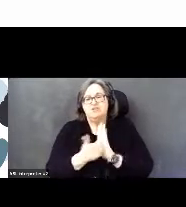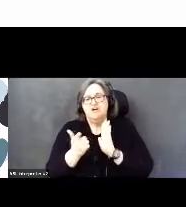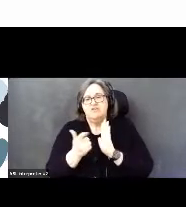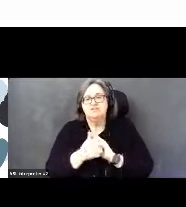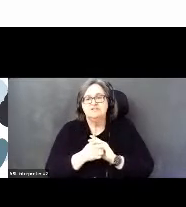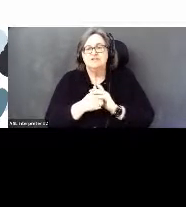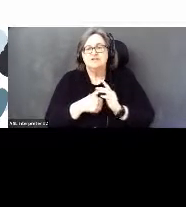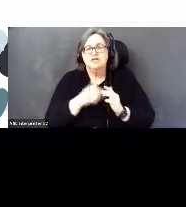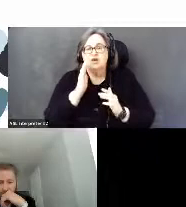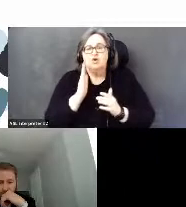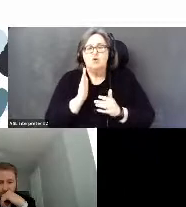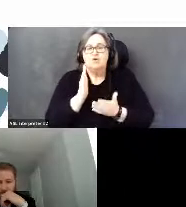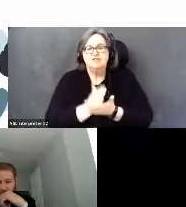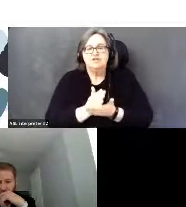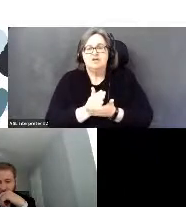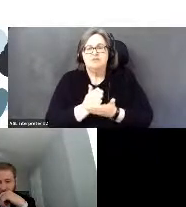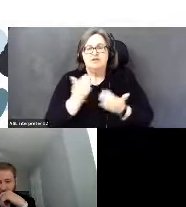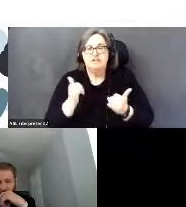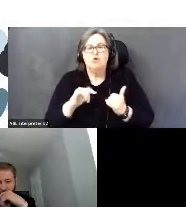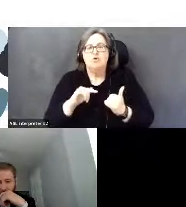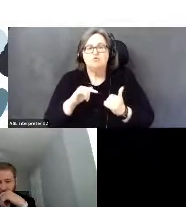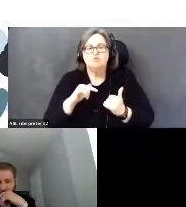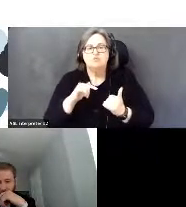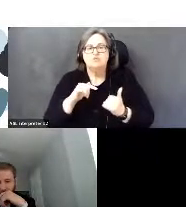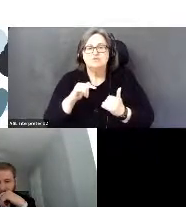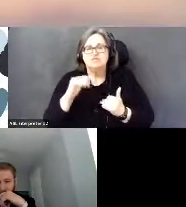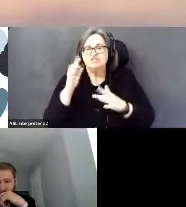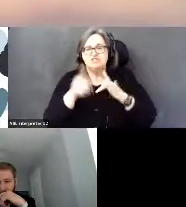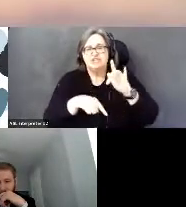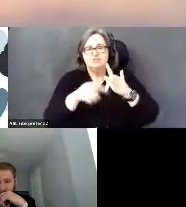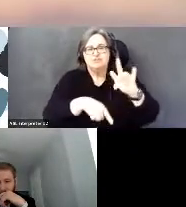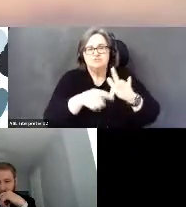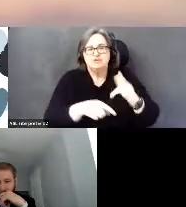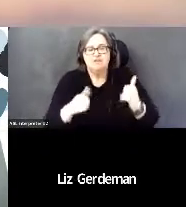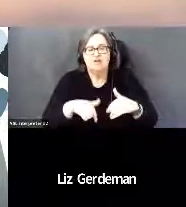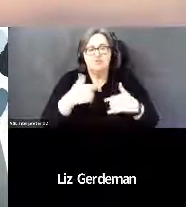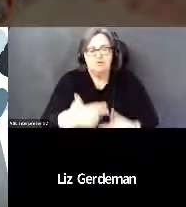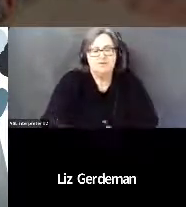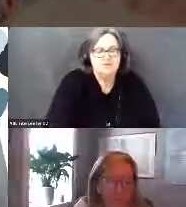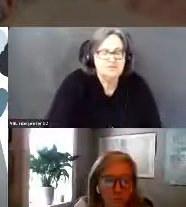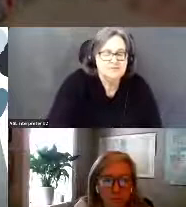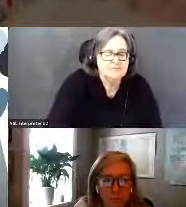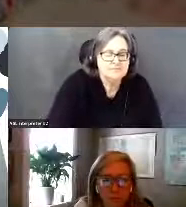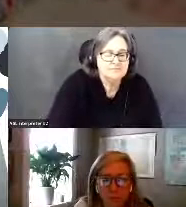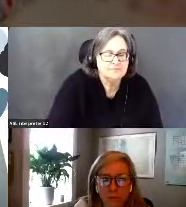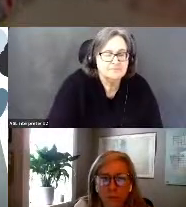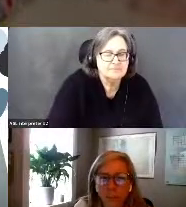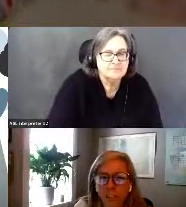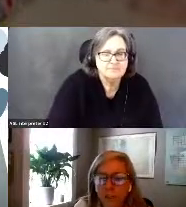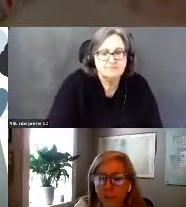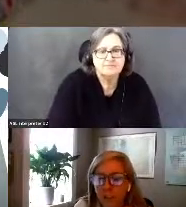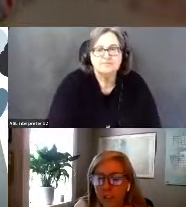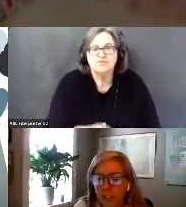So I will stop there. We can just skip the last couple of slides. That's really great